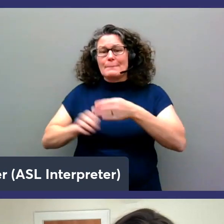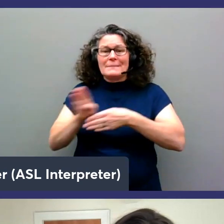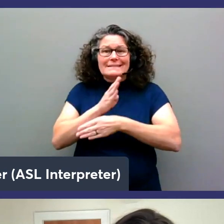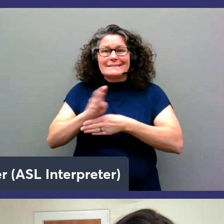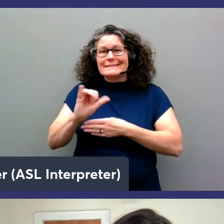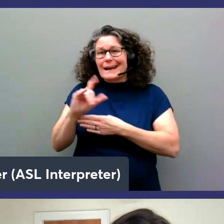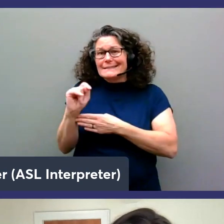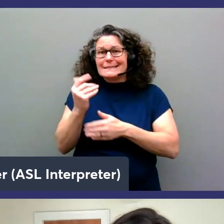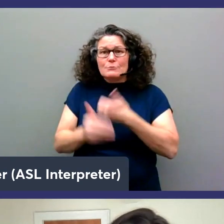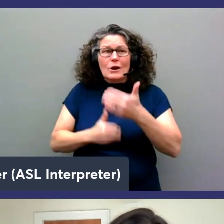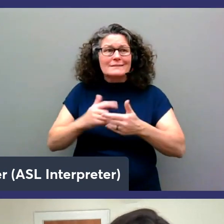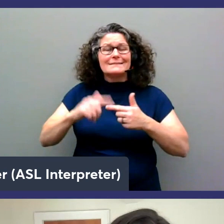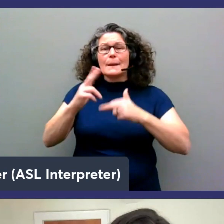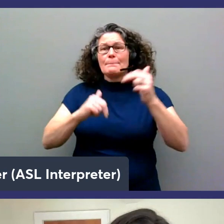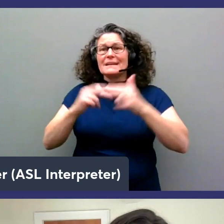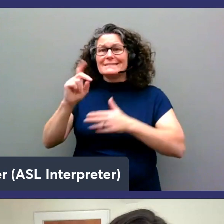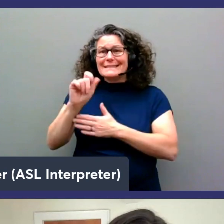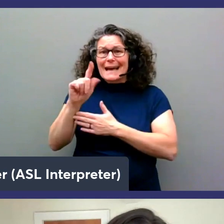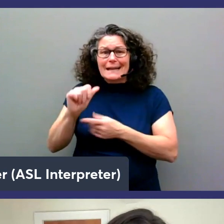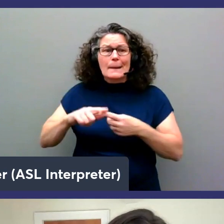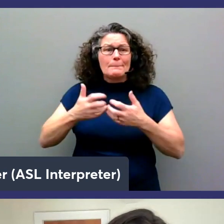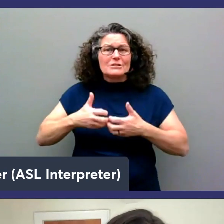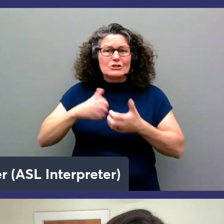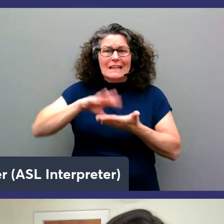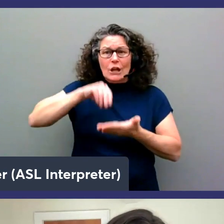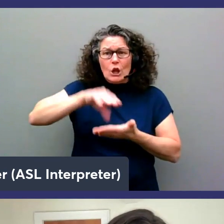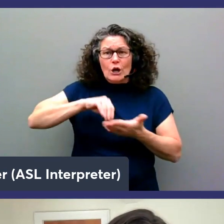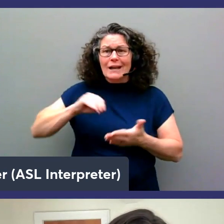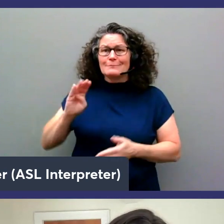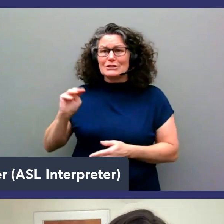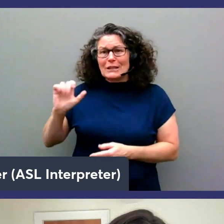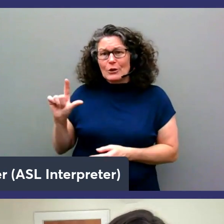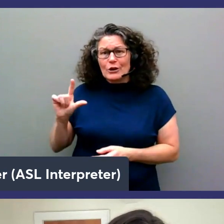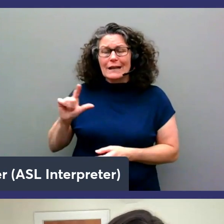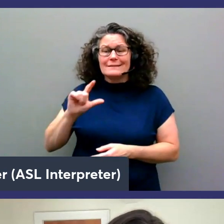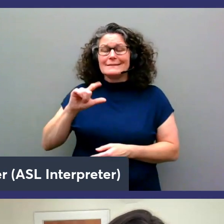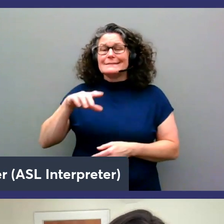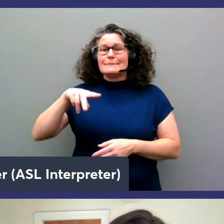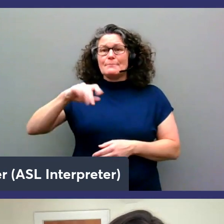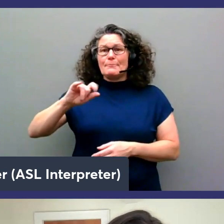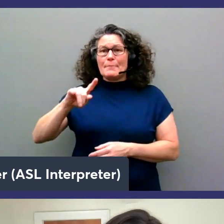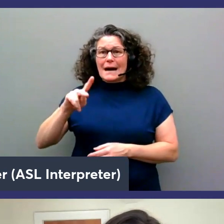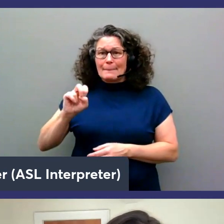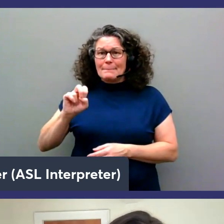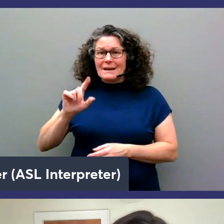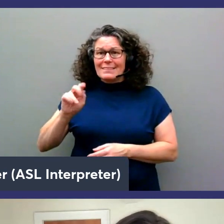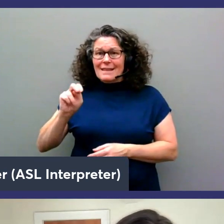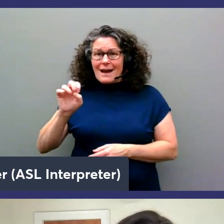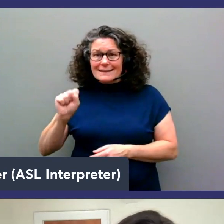build data and machine learning pipelines. I know customers that are using Step Functions for CICD pipelines.